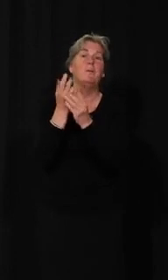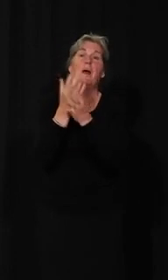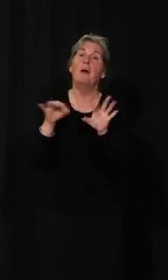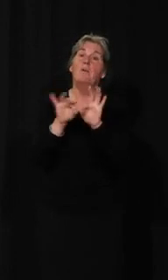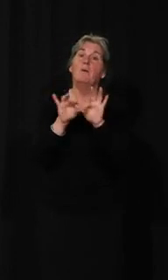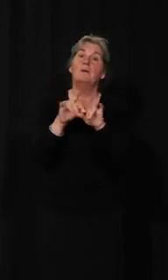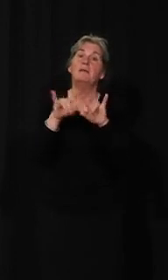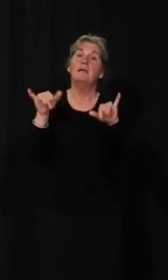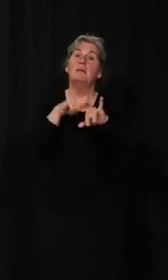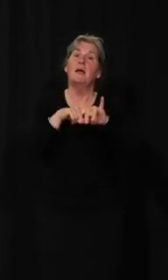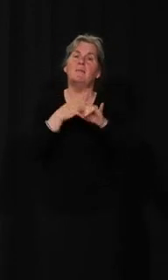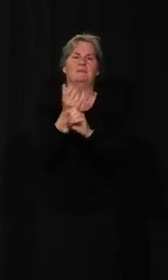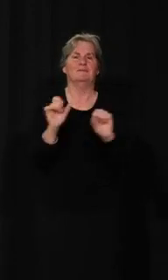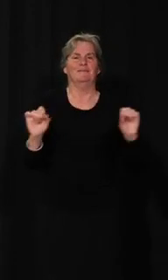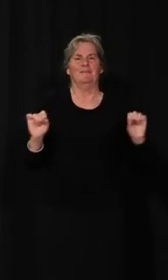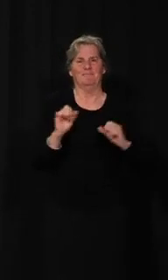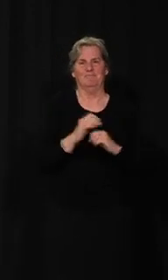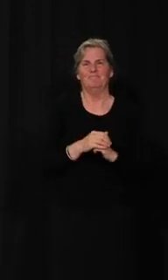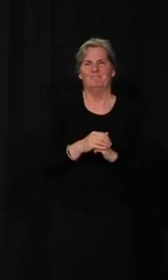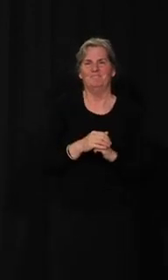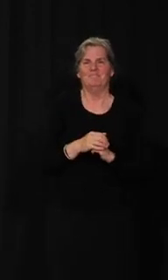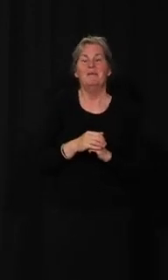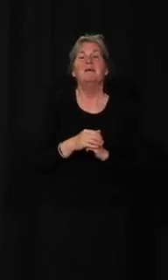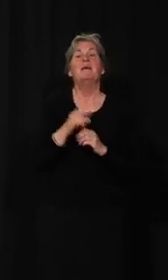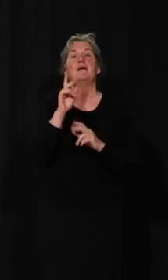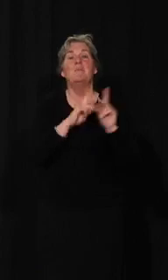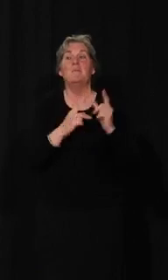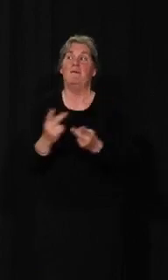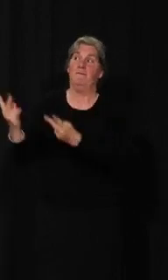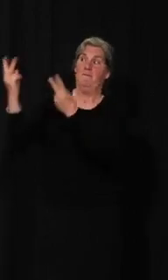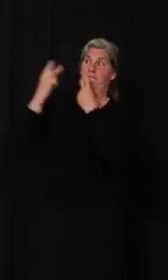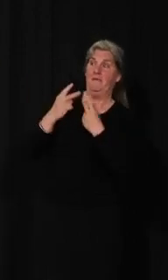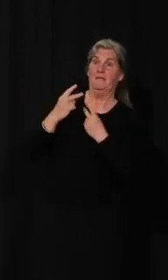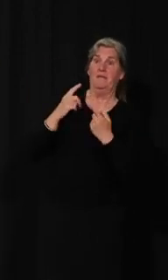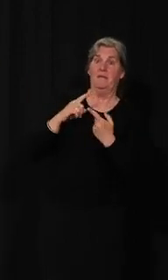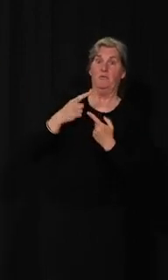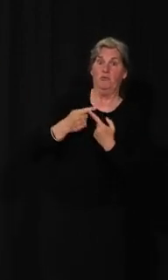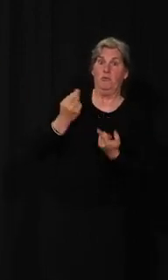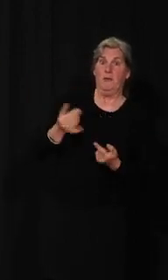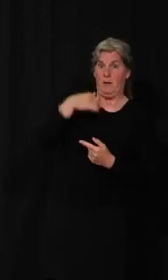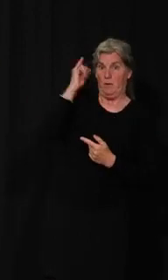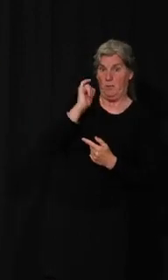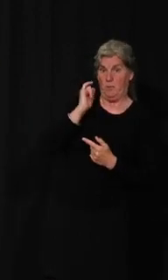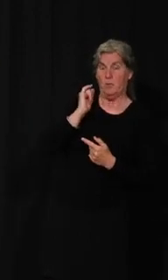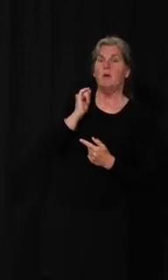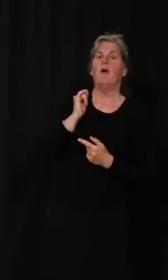People coming to Yukon will stil need to follow the guidelines fm the Chief Medical Officer of health.